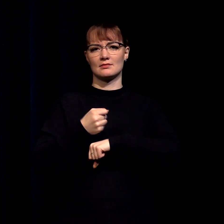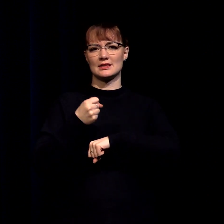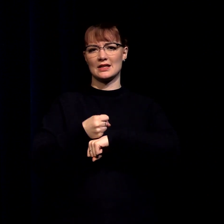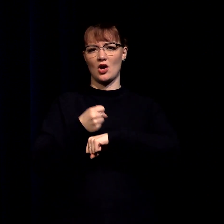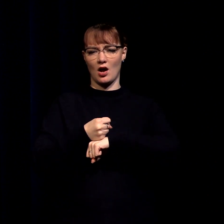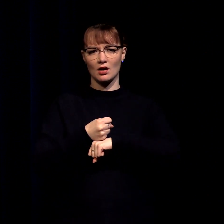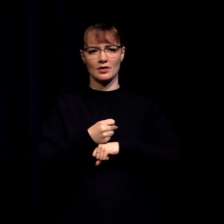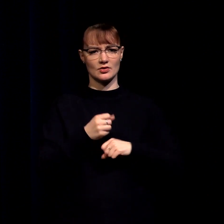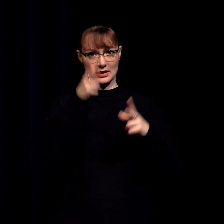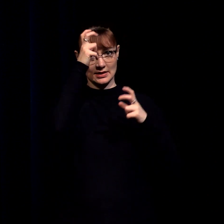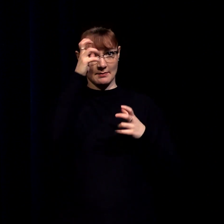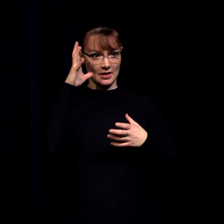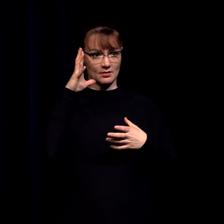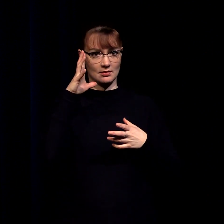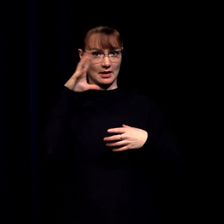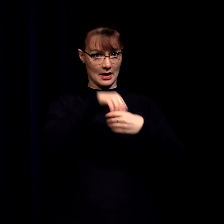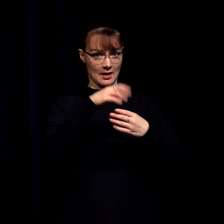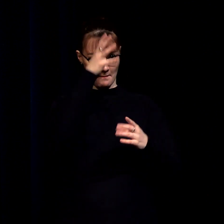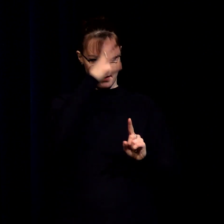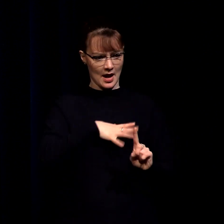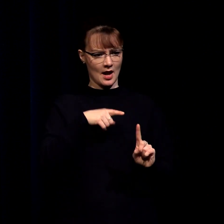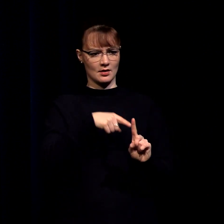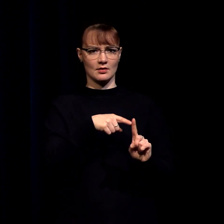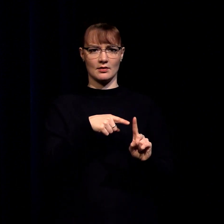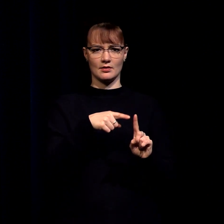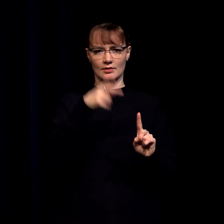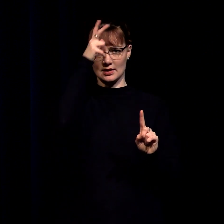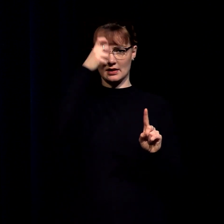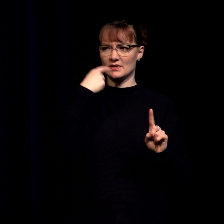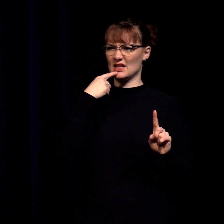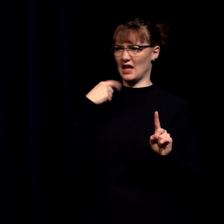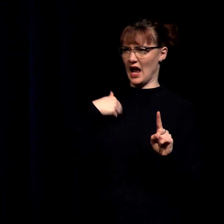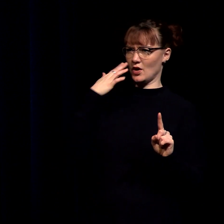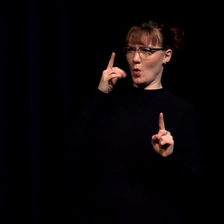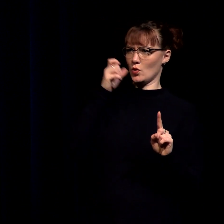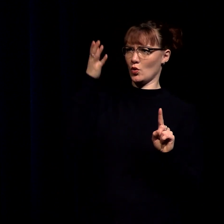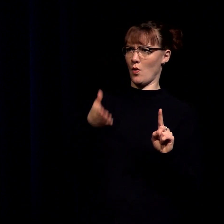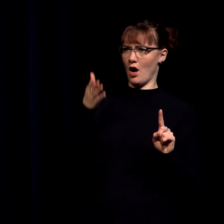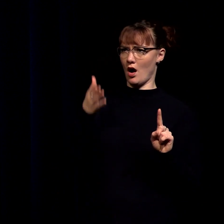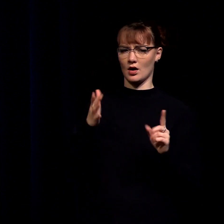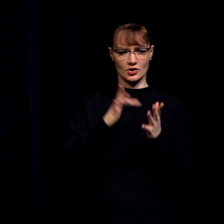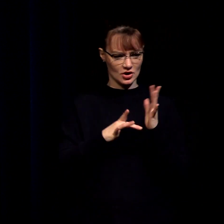possessed man that comes up to him and says, I know who you are. And he quickly takes control of the setting. And he